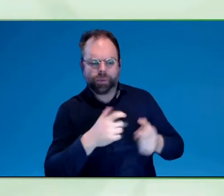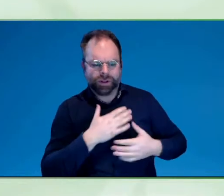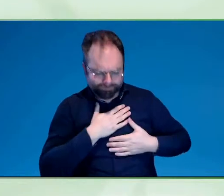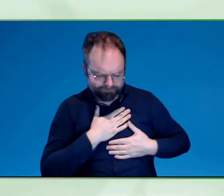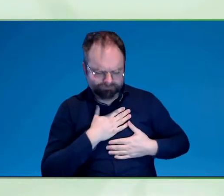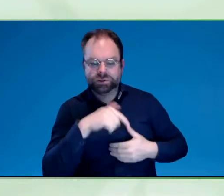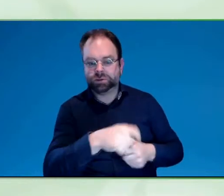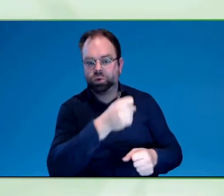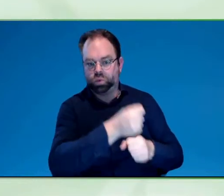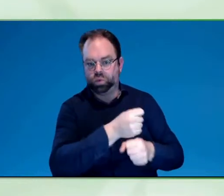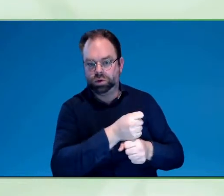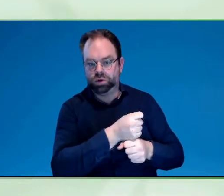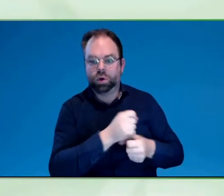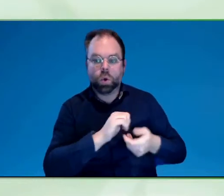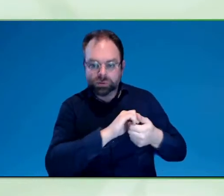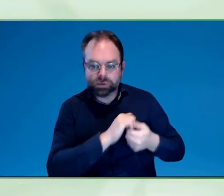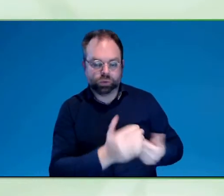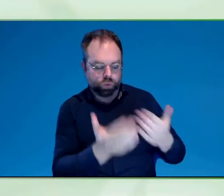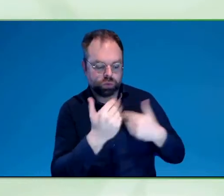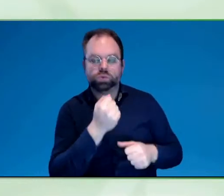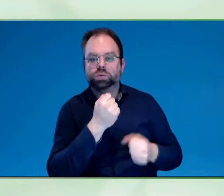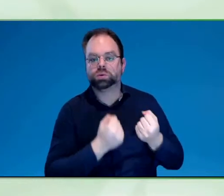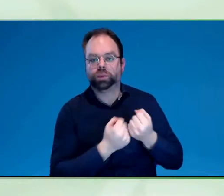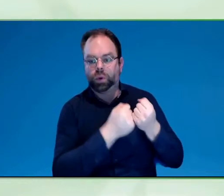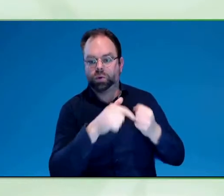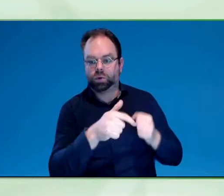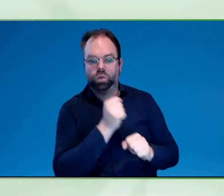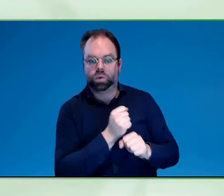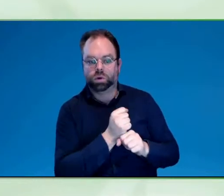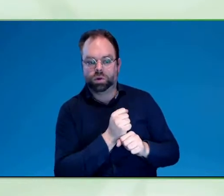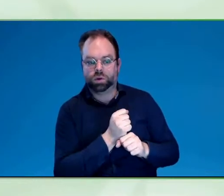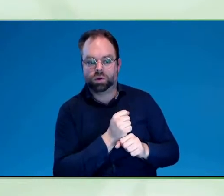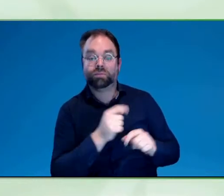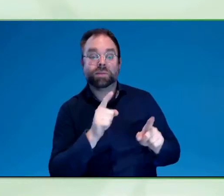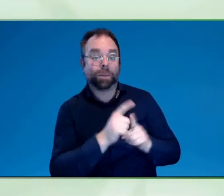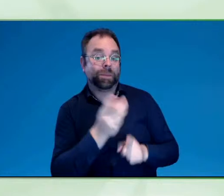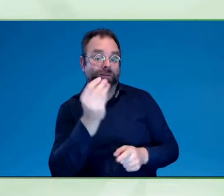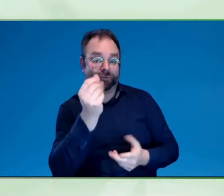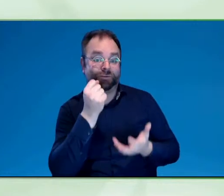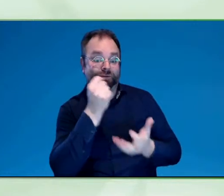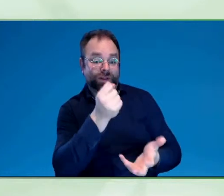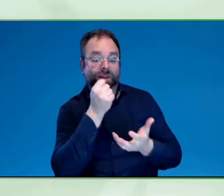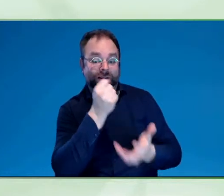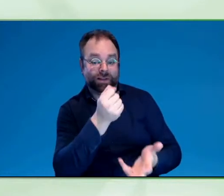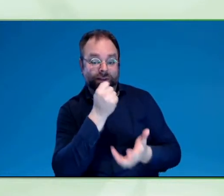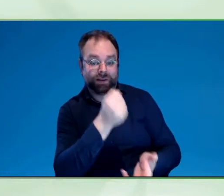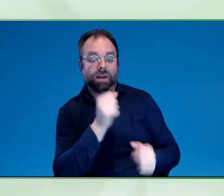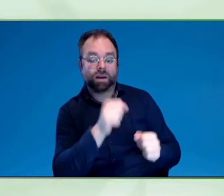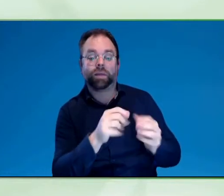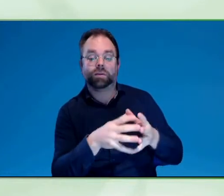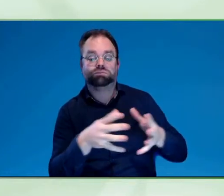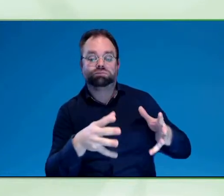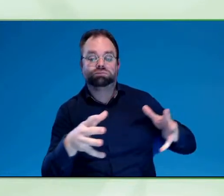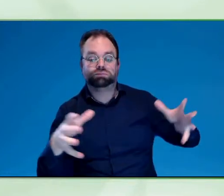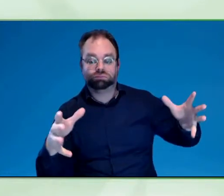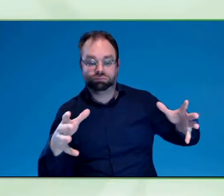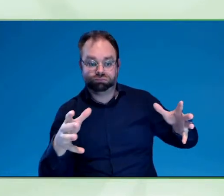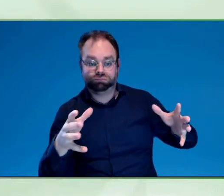In the last question is, is there anything else that you like to mention about the initiative